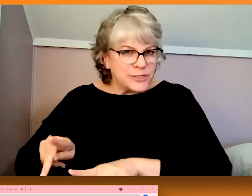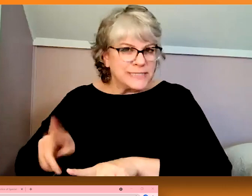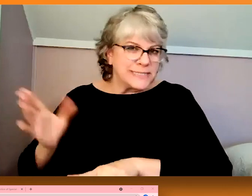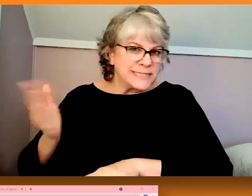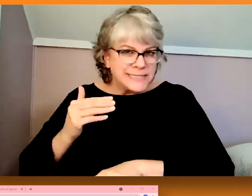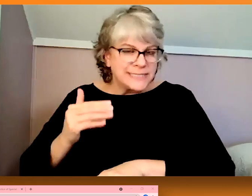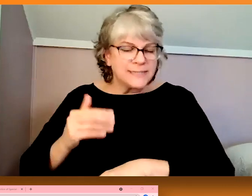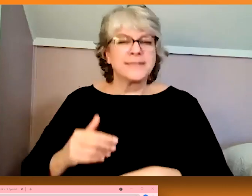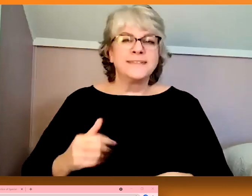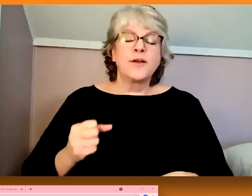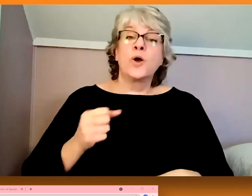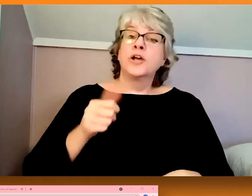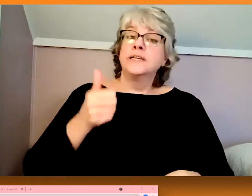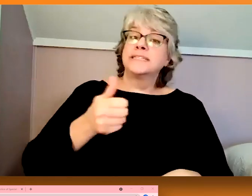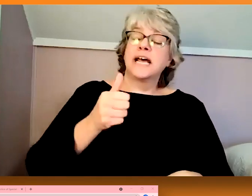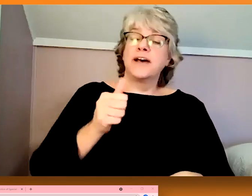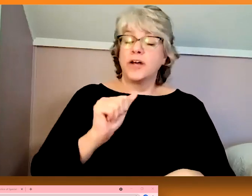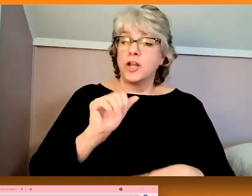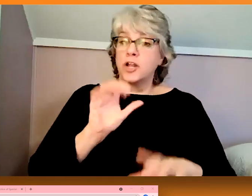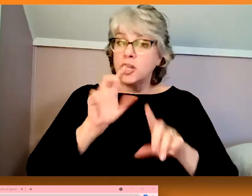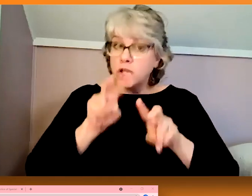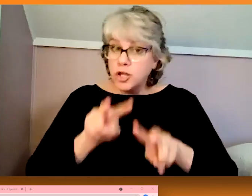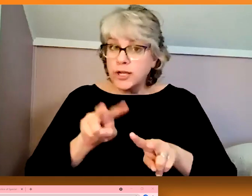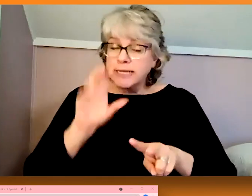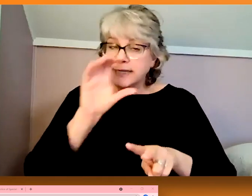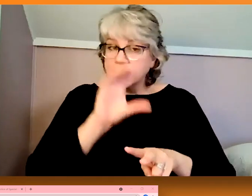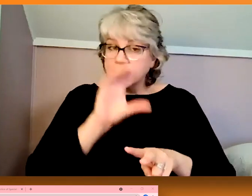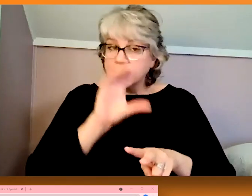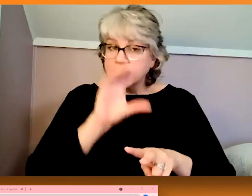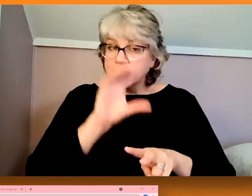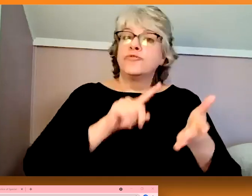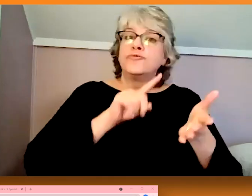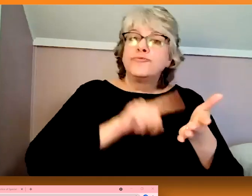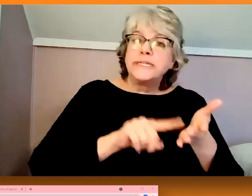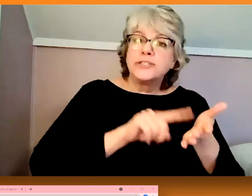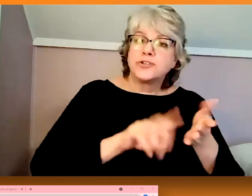you want to remember that you want to look at the content for the researcher.